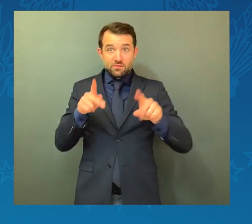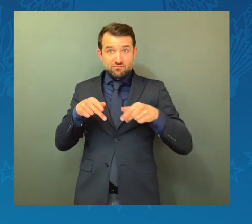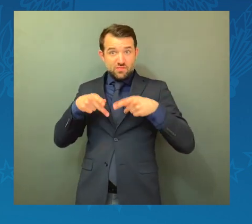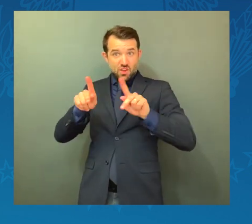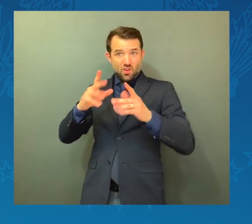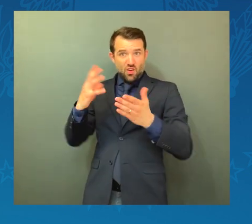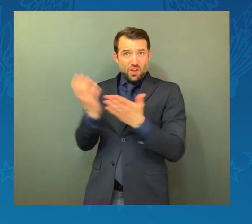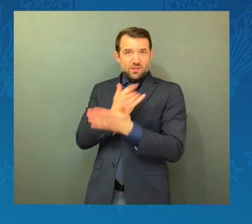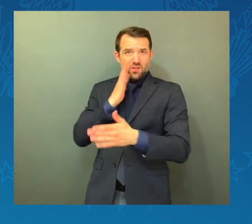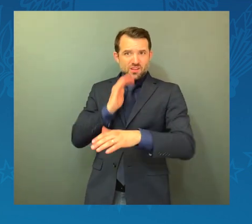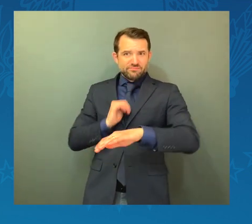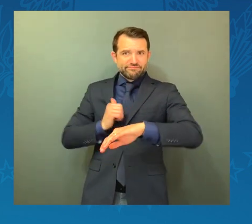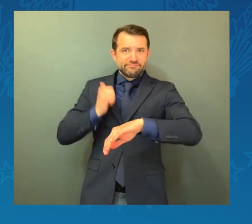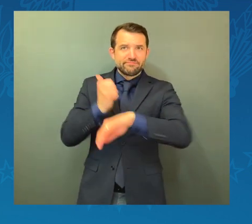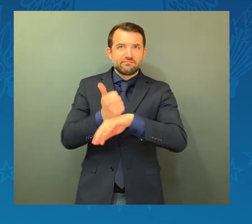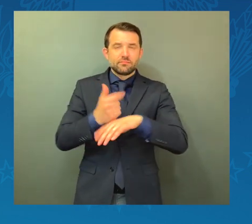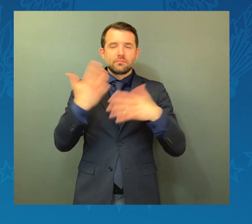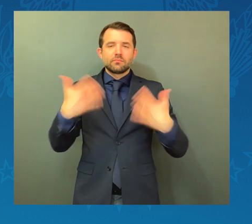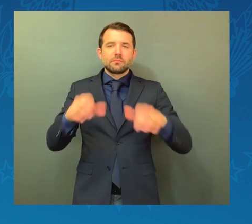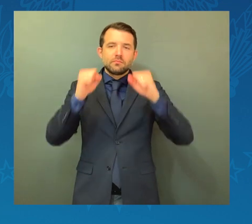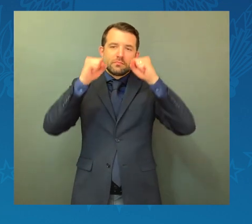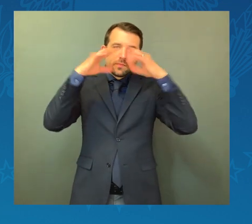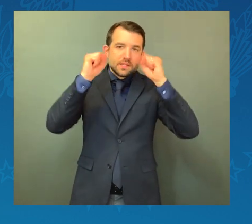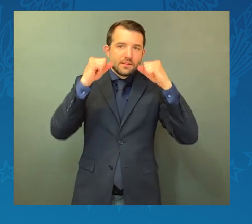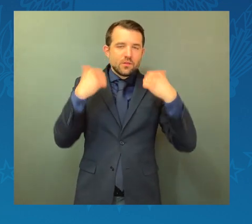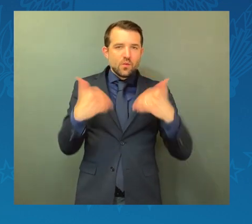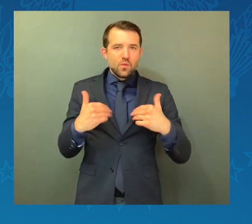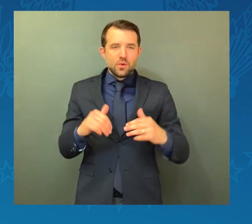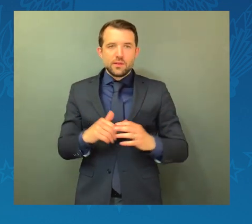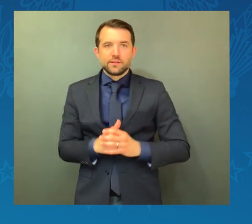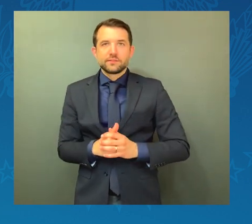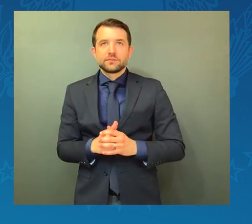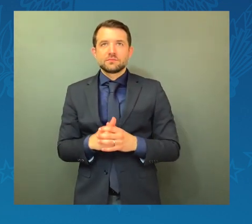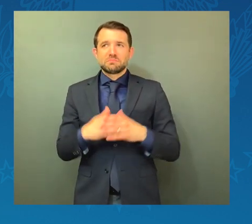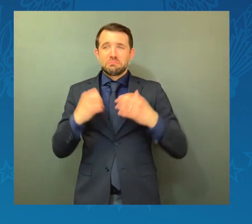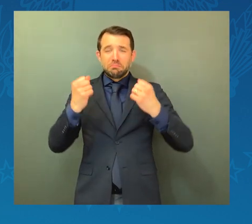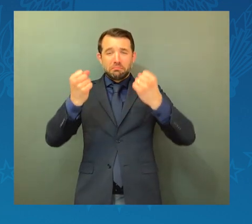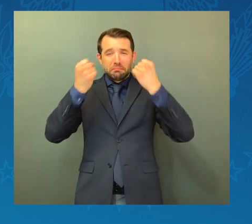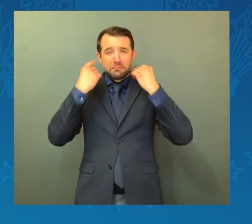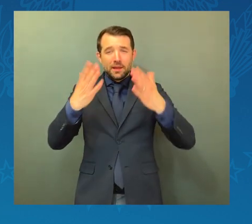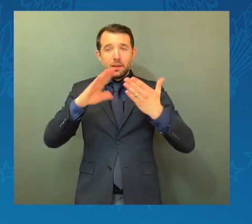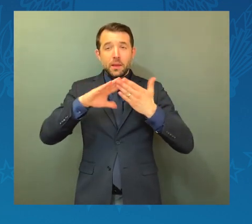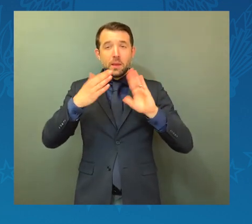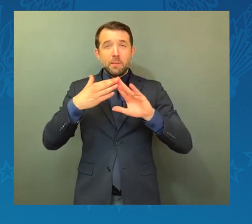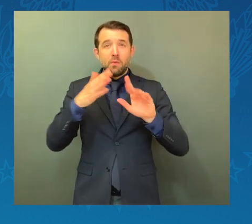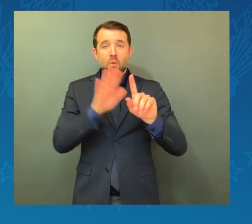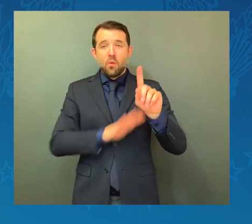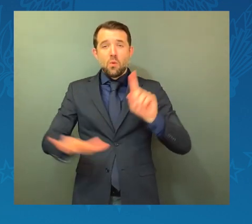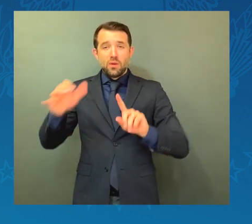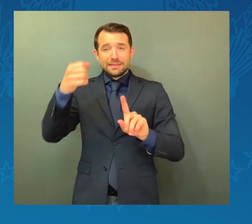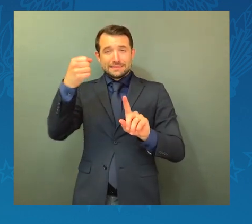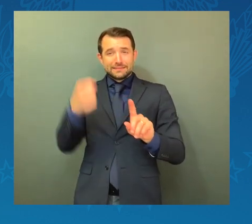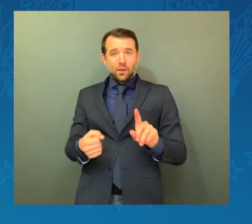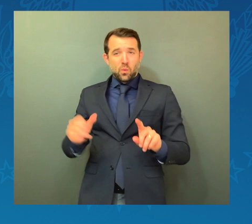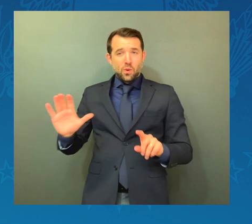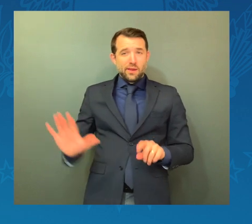And there are communities like Greenville across the South and across our nation --